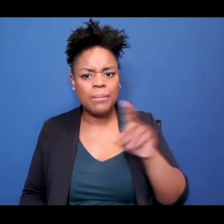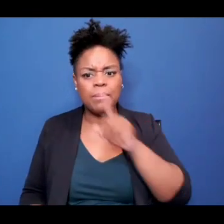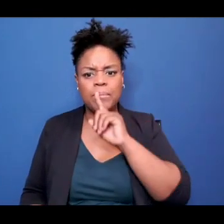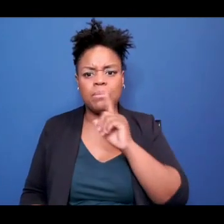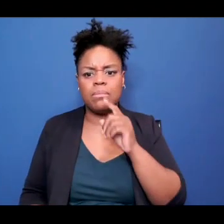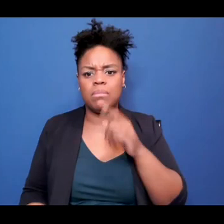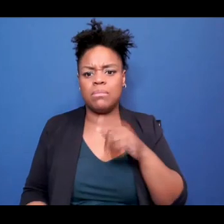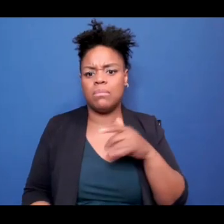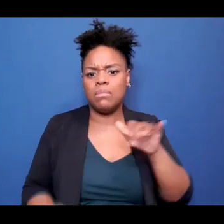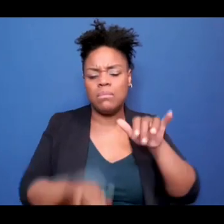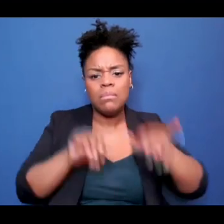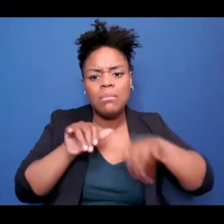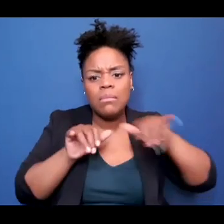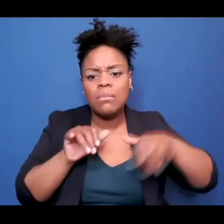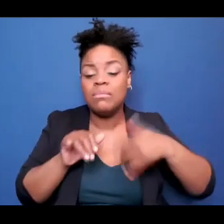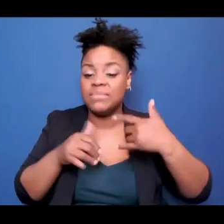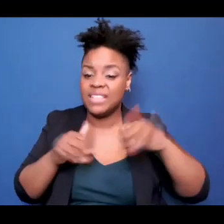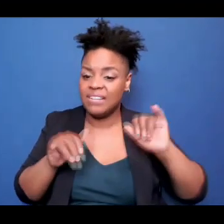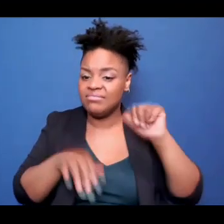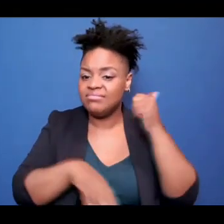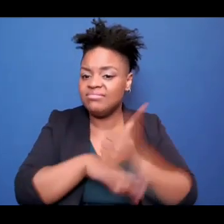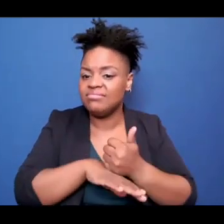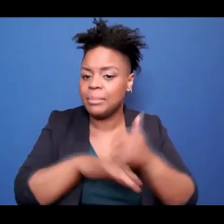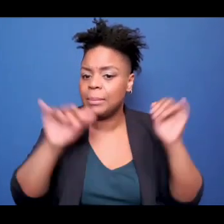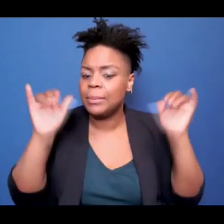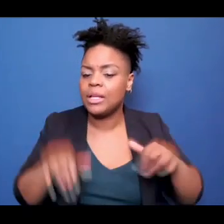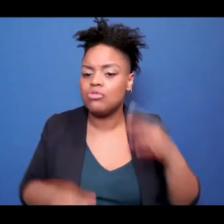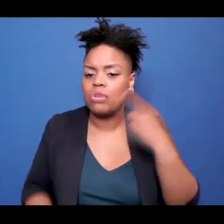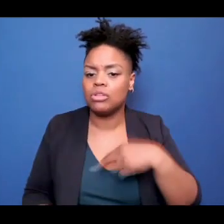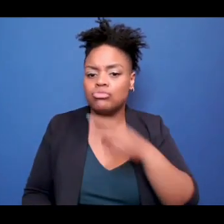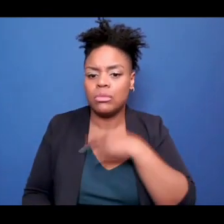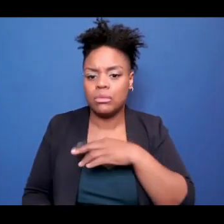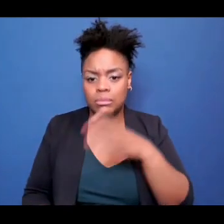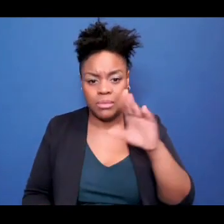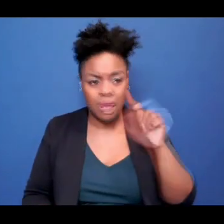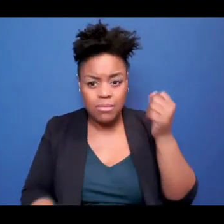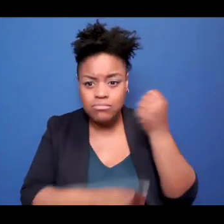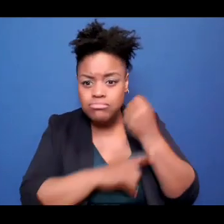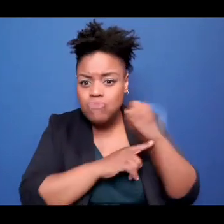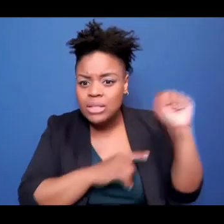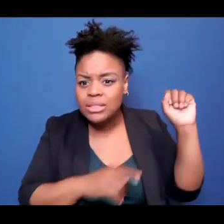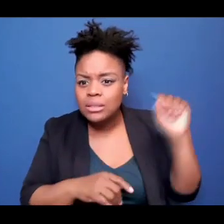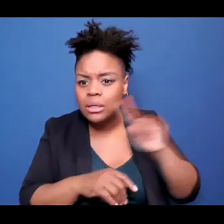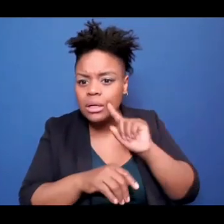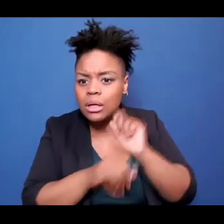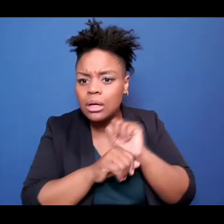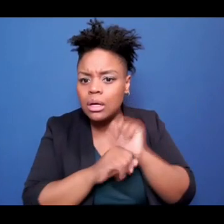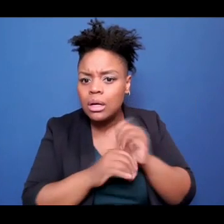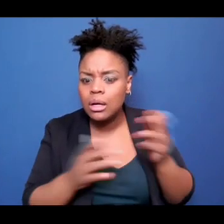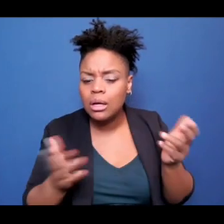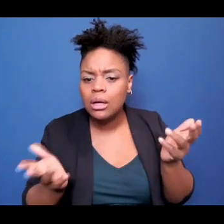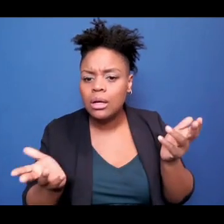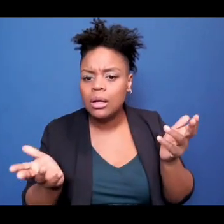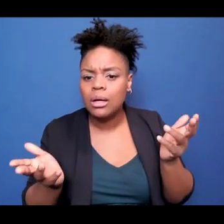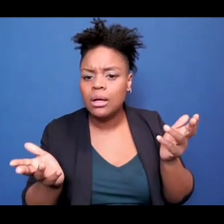LOITERING, CRIME, NOISE AND ARE LITER. IN MOST CASES THE RESTAURANTS WERE BUILT ANYWAY. BUT THE FREQUENT PROTESTS